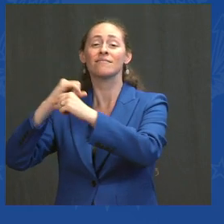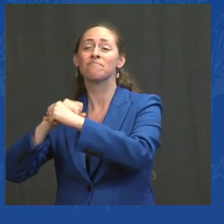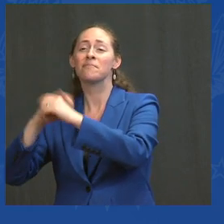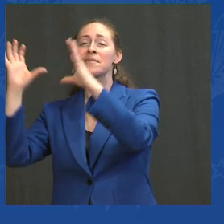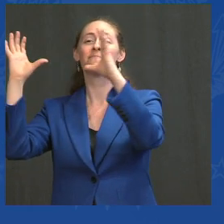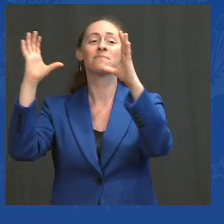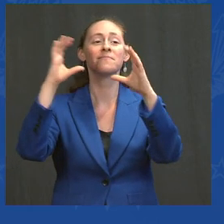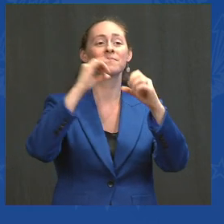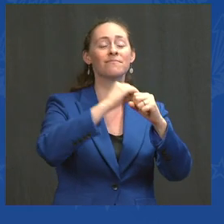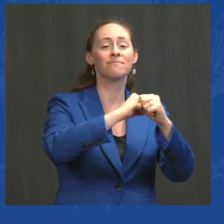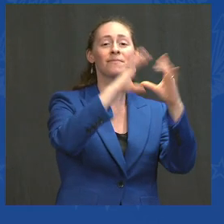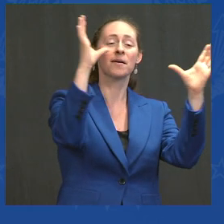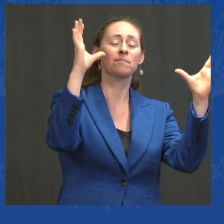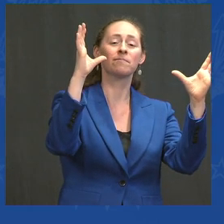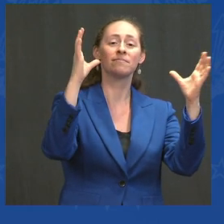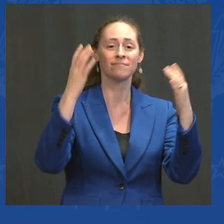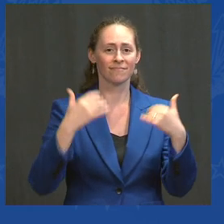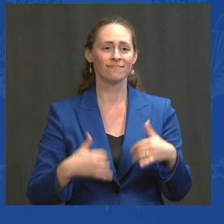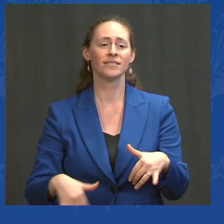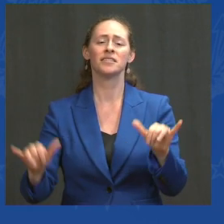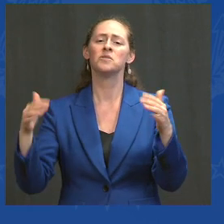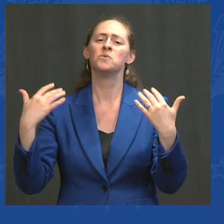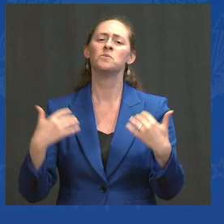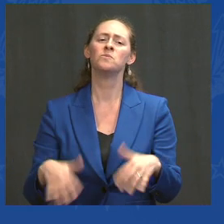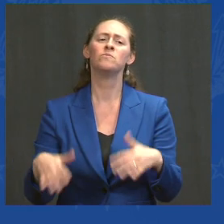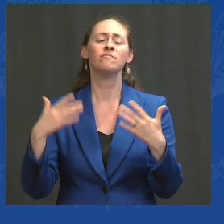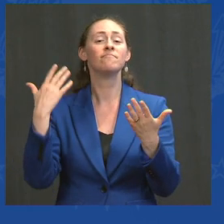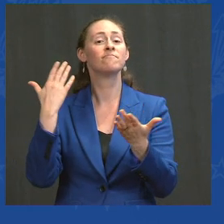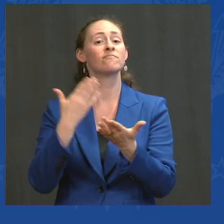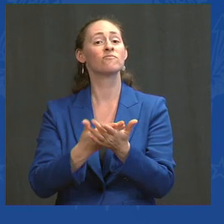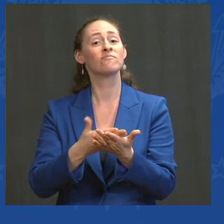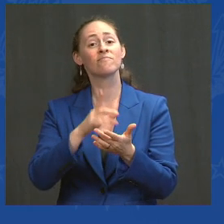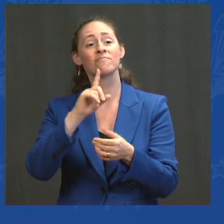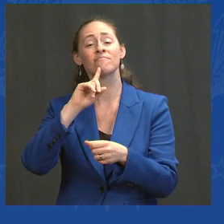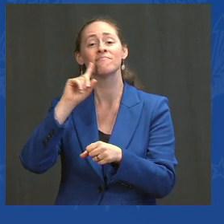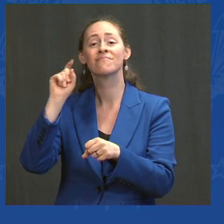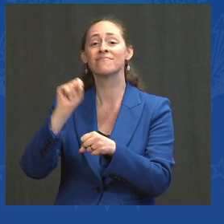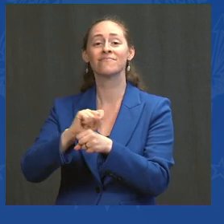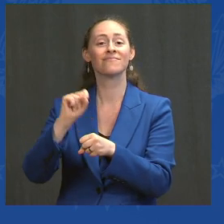Gave proof through the night